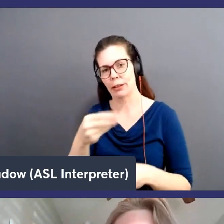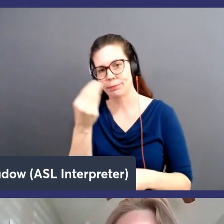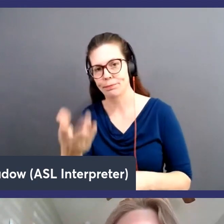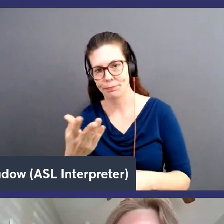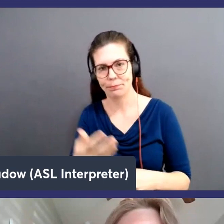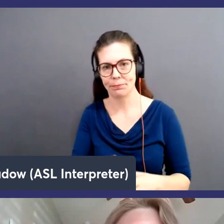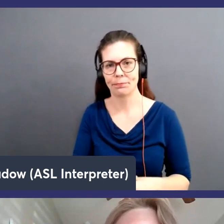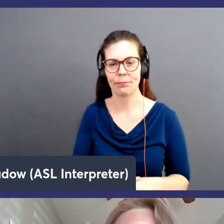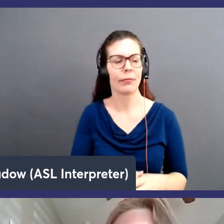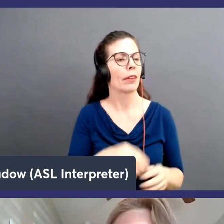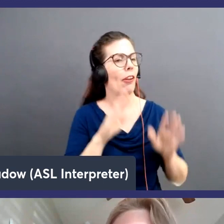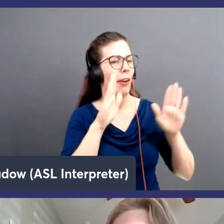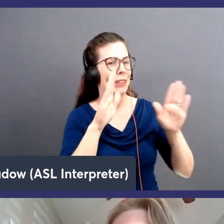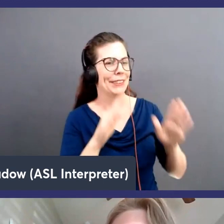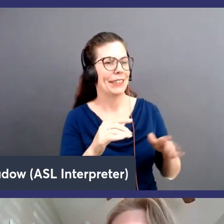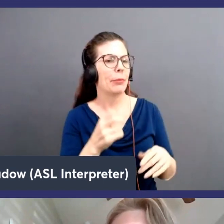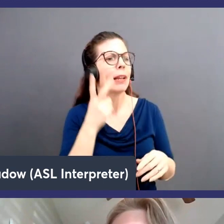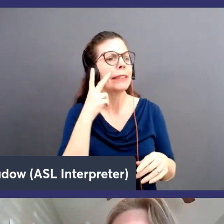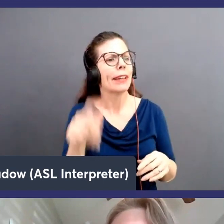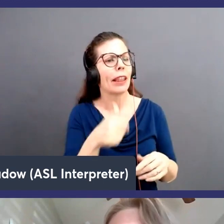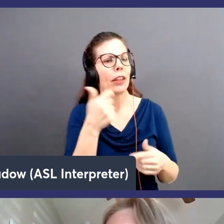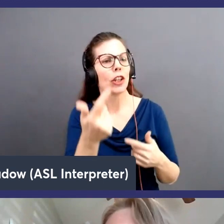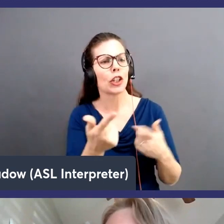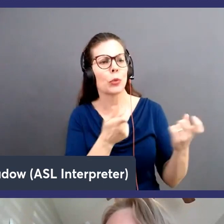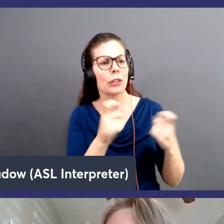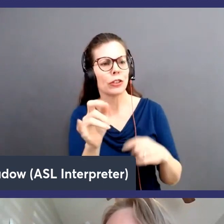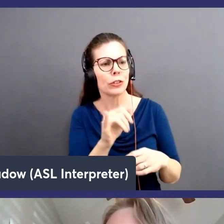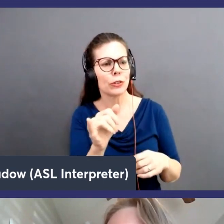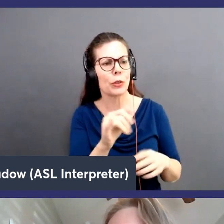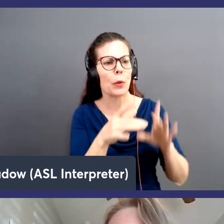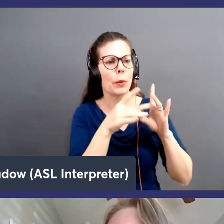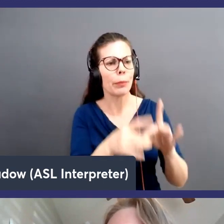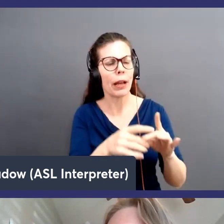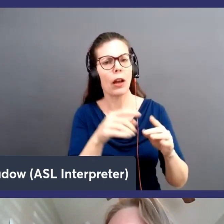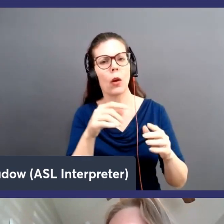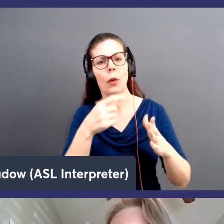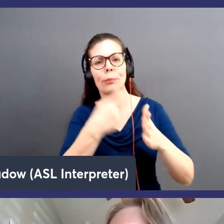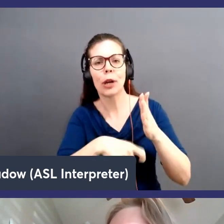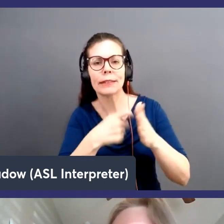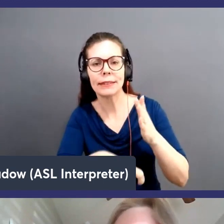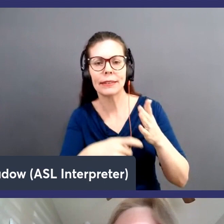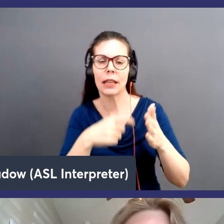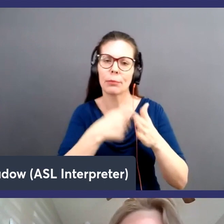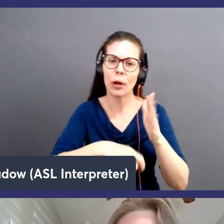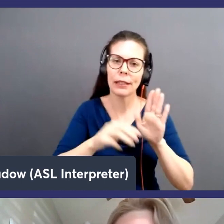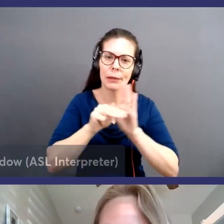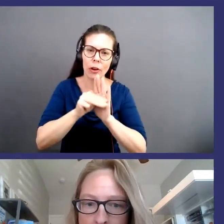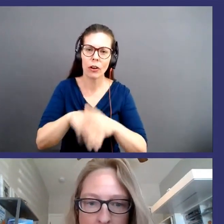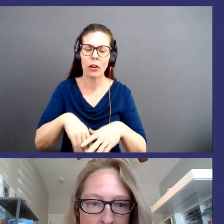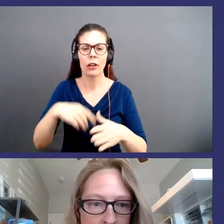Awesome, and I'm seeing some questions coming through about pricing, pricing model cost of storage,